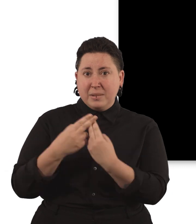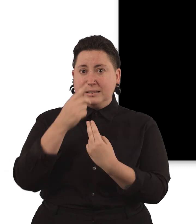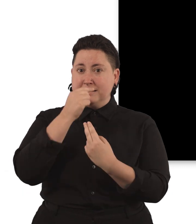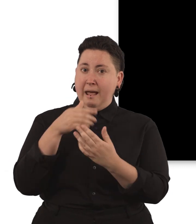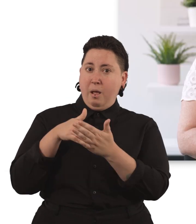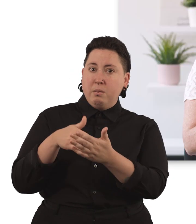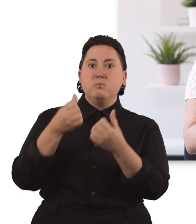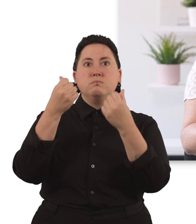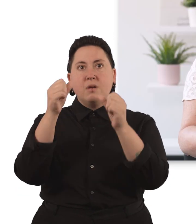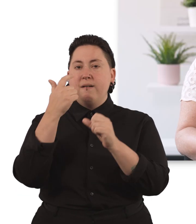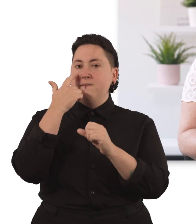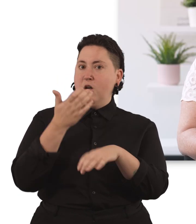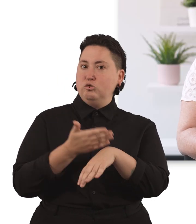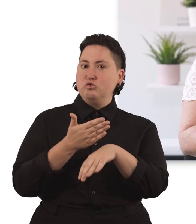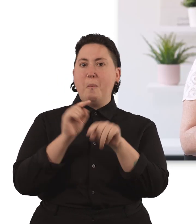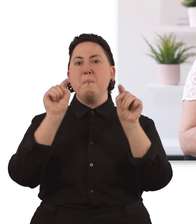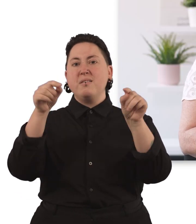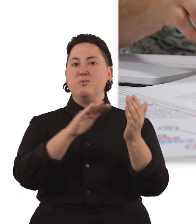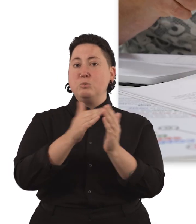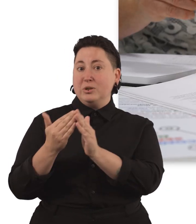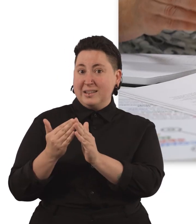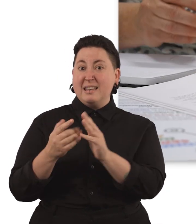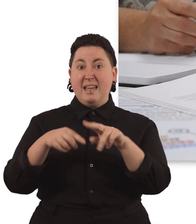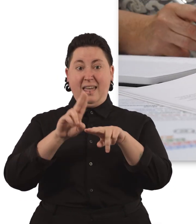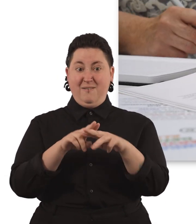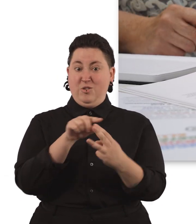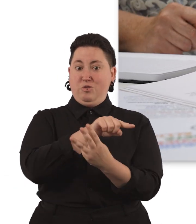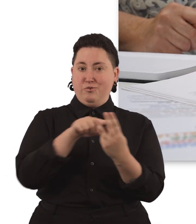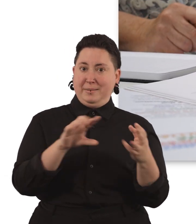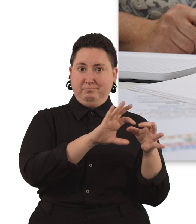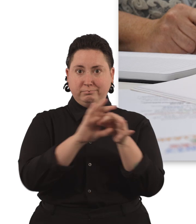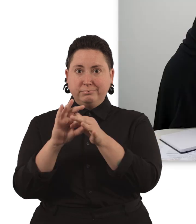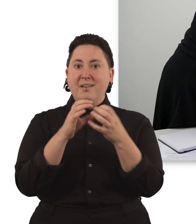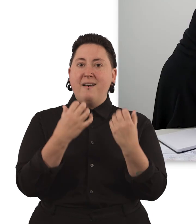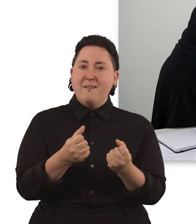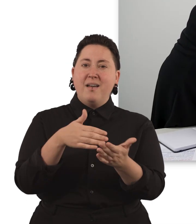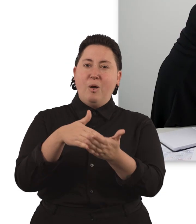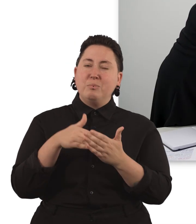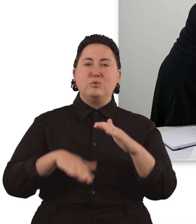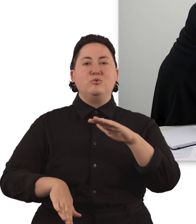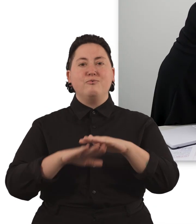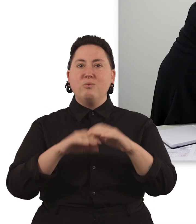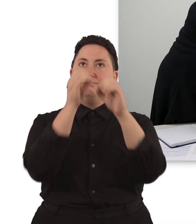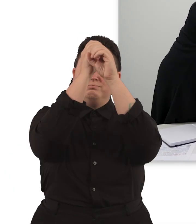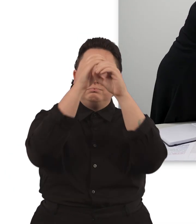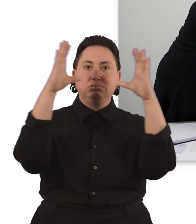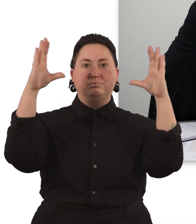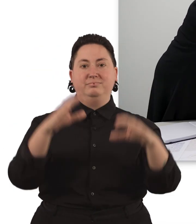so the picture that we have could be made much more complete if we were able to link those three stories together.